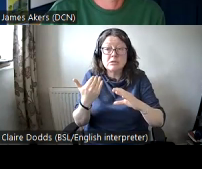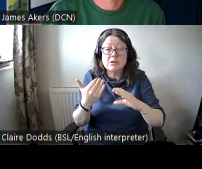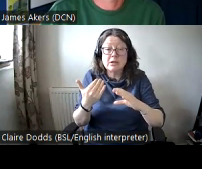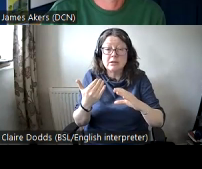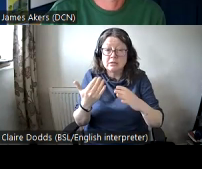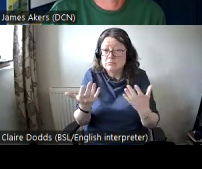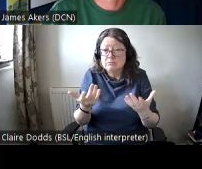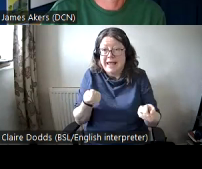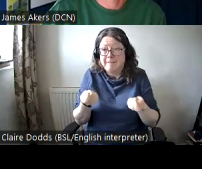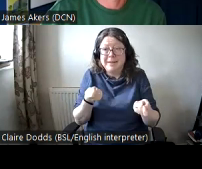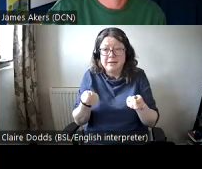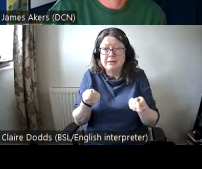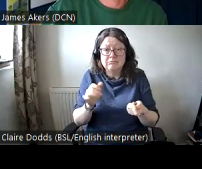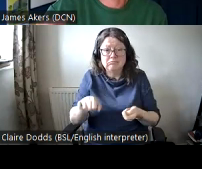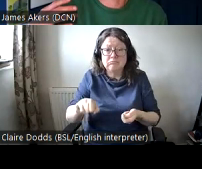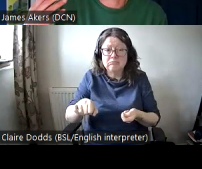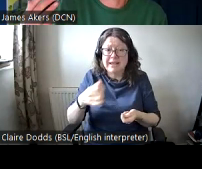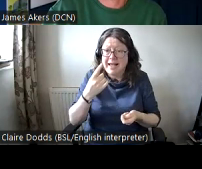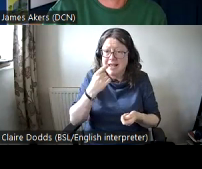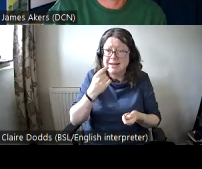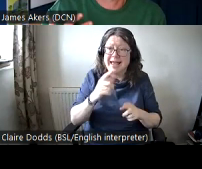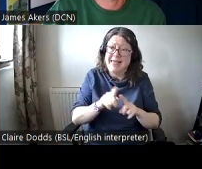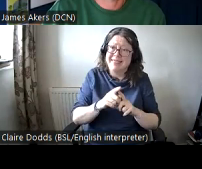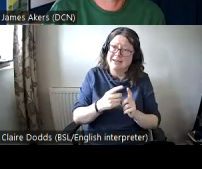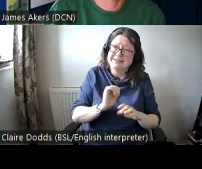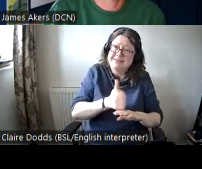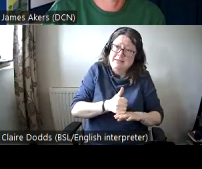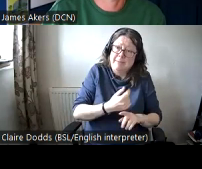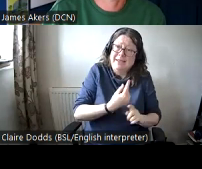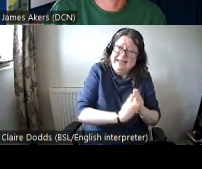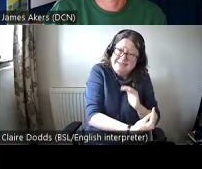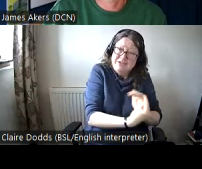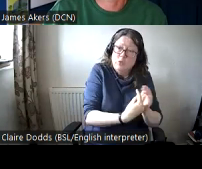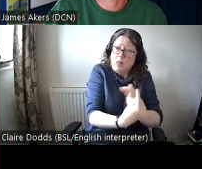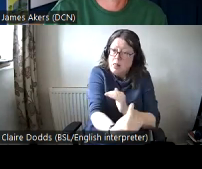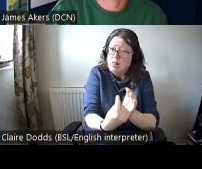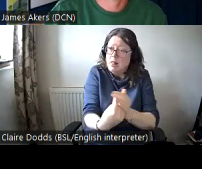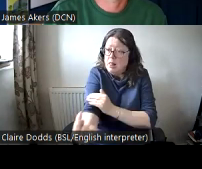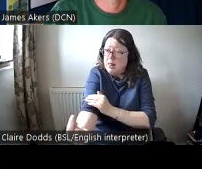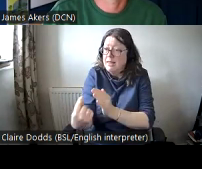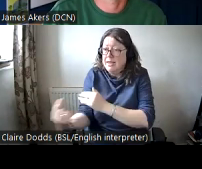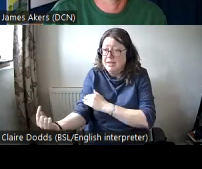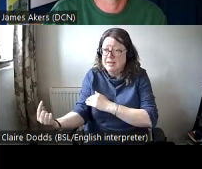Then you could have another one, so your different people that you work with in your organization could have different access levels as well.